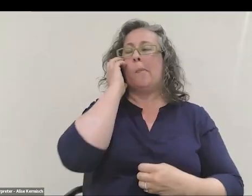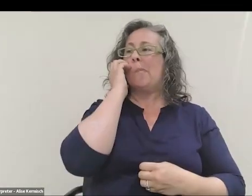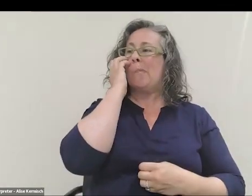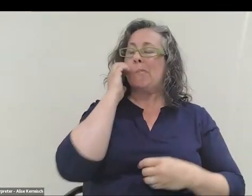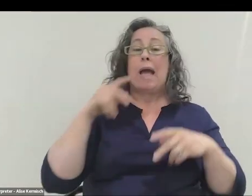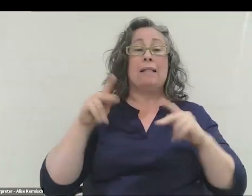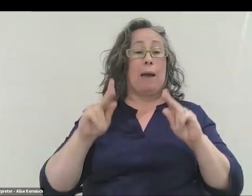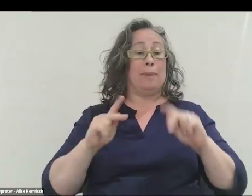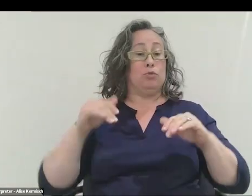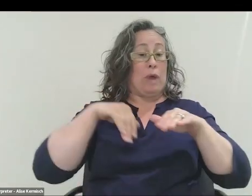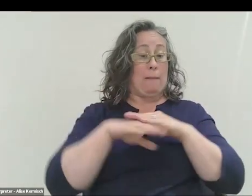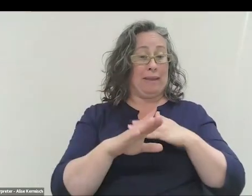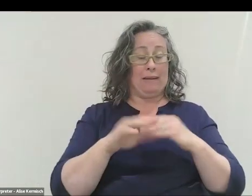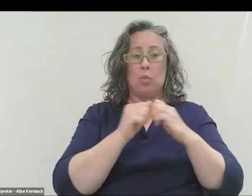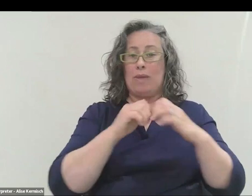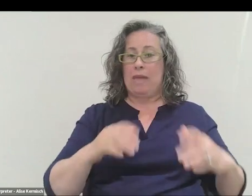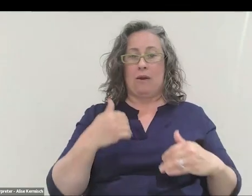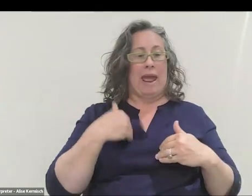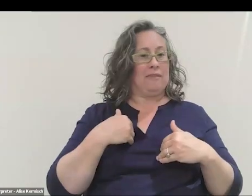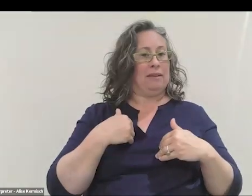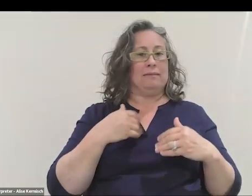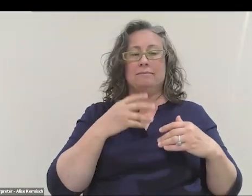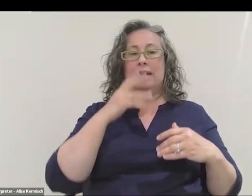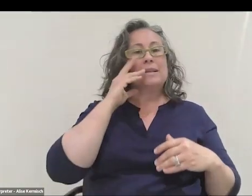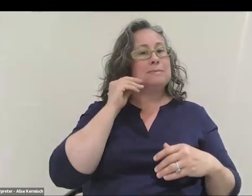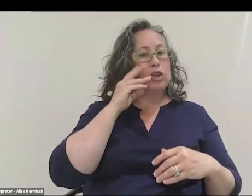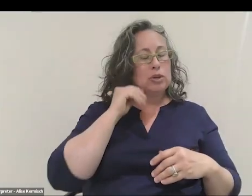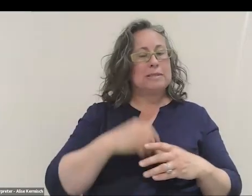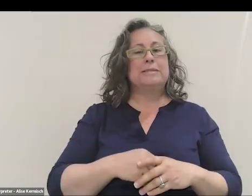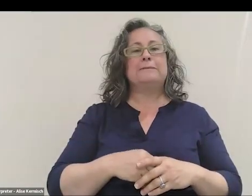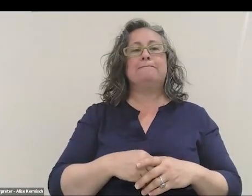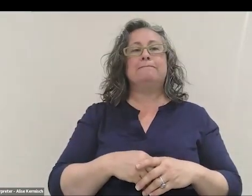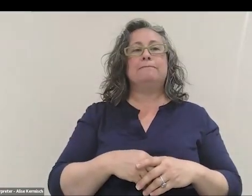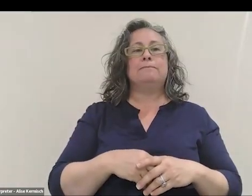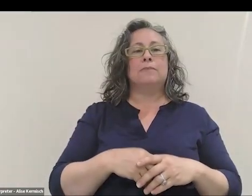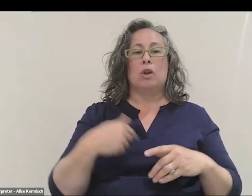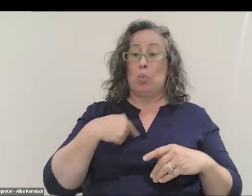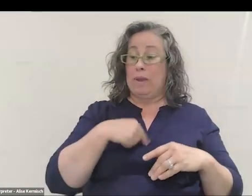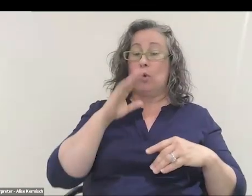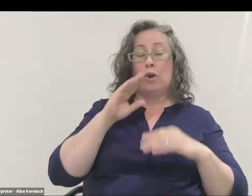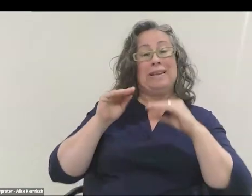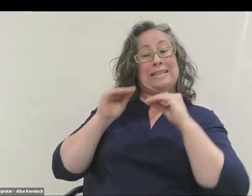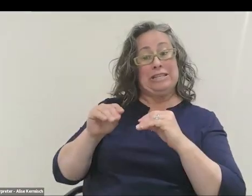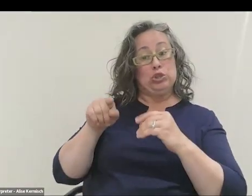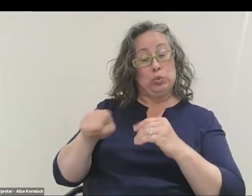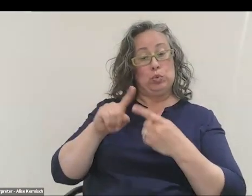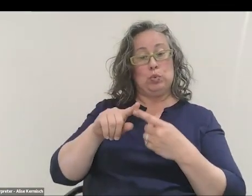without having any experience soldering. We teach you to solder, and you help us build